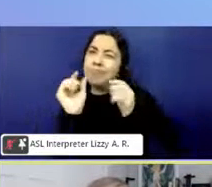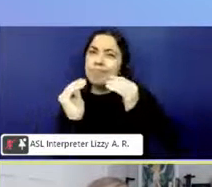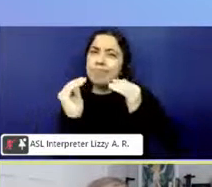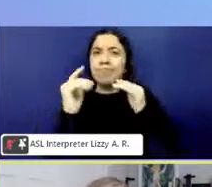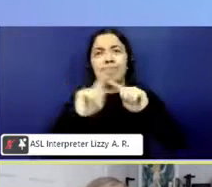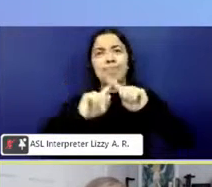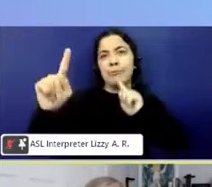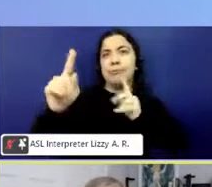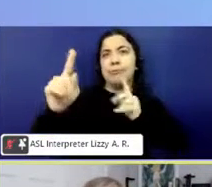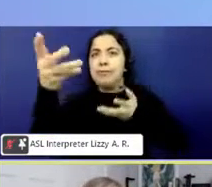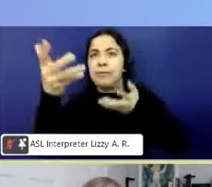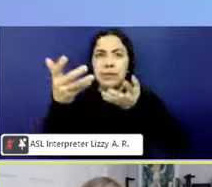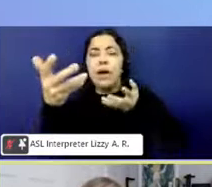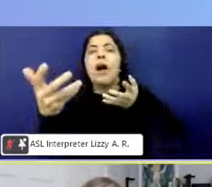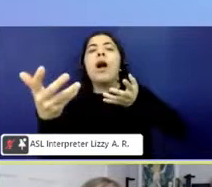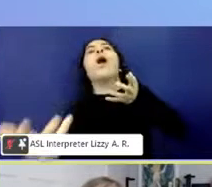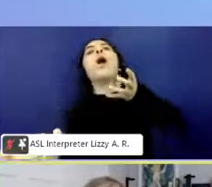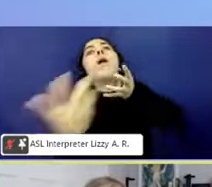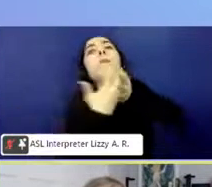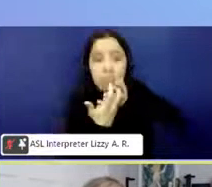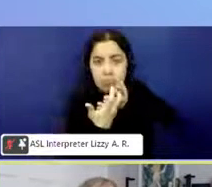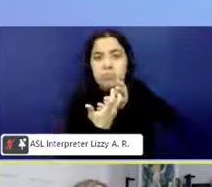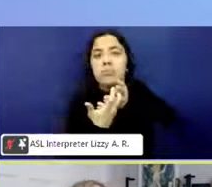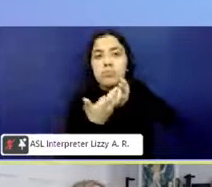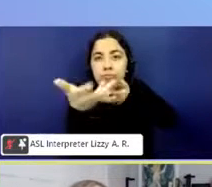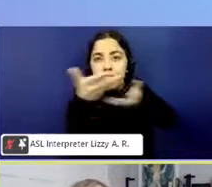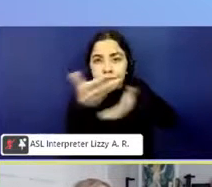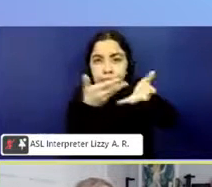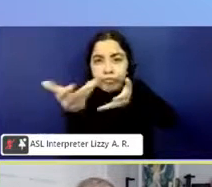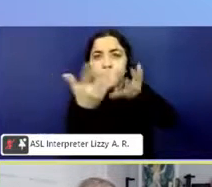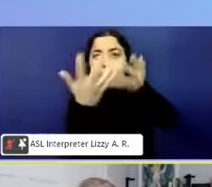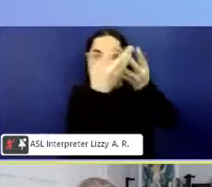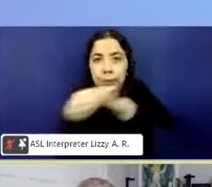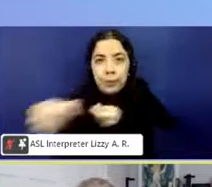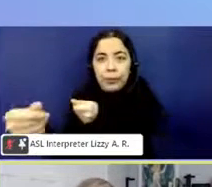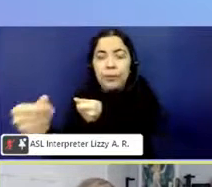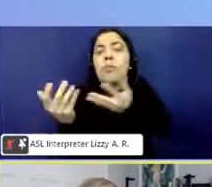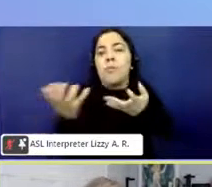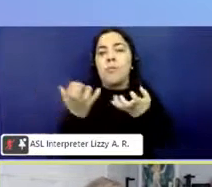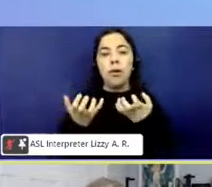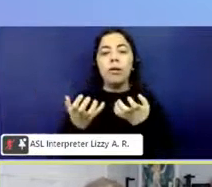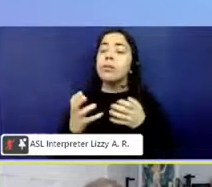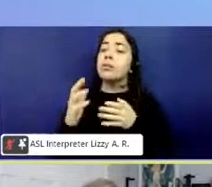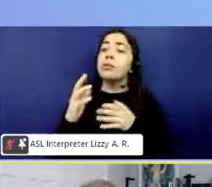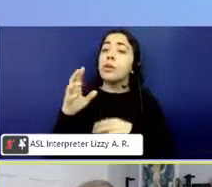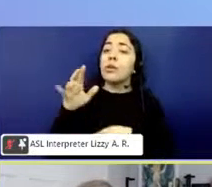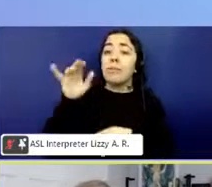we create disability when we build inaccessible and exclusionary experiences